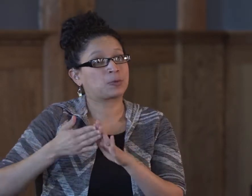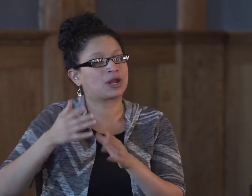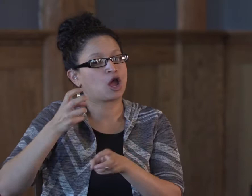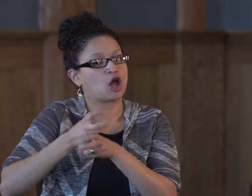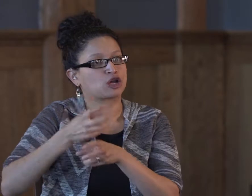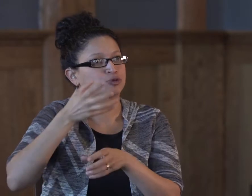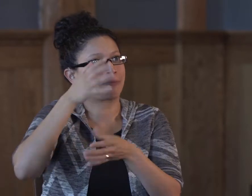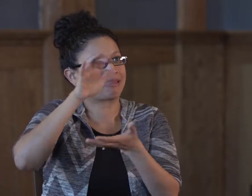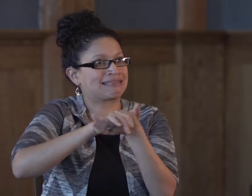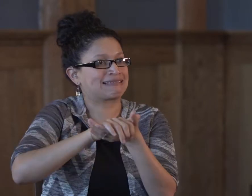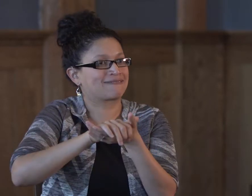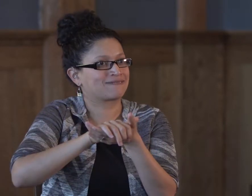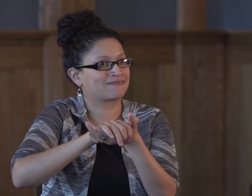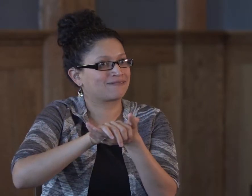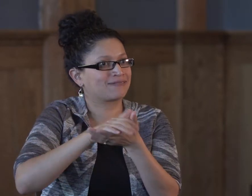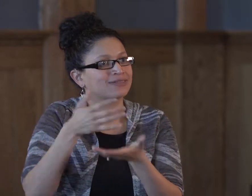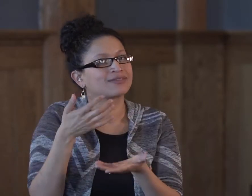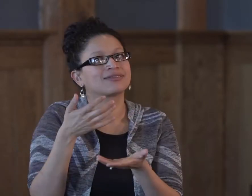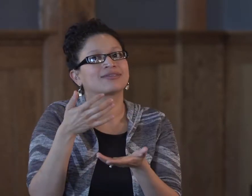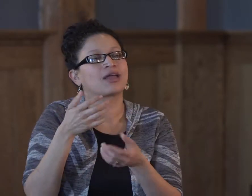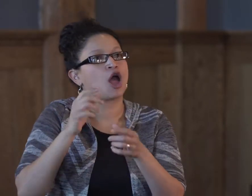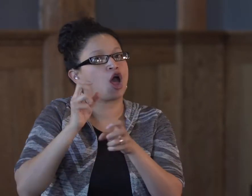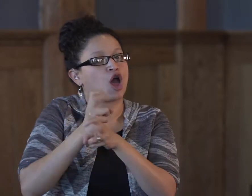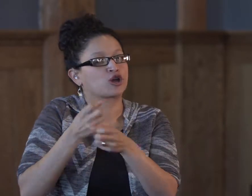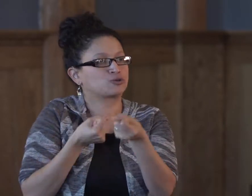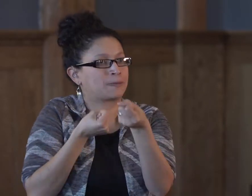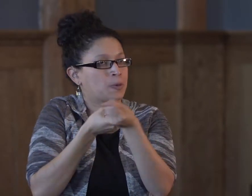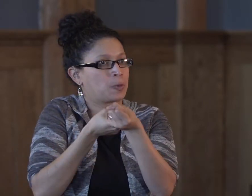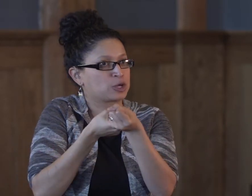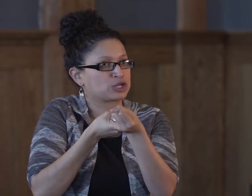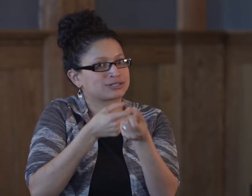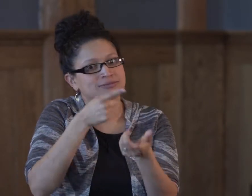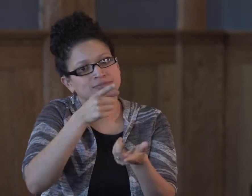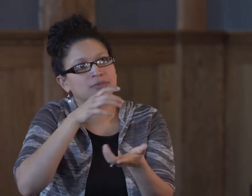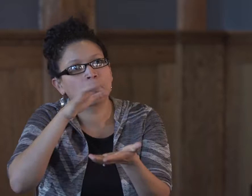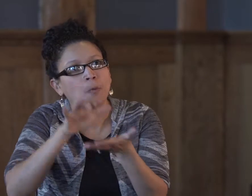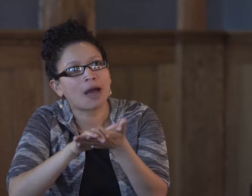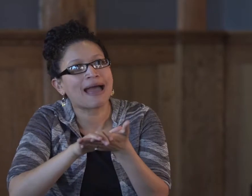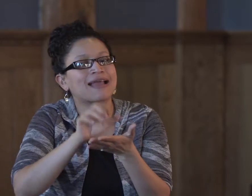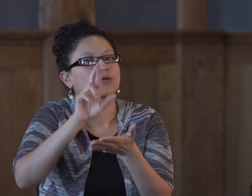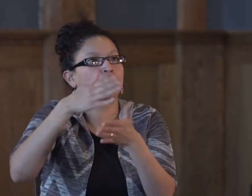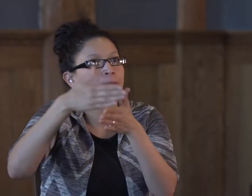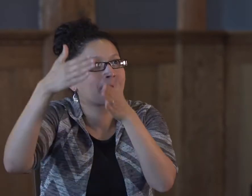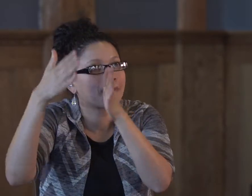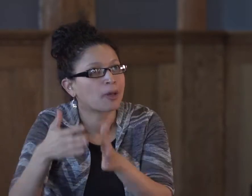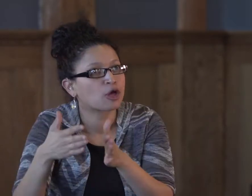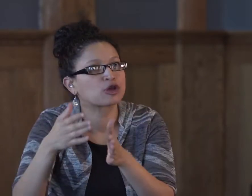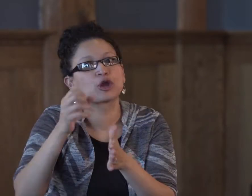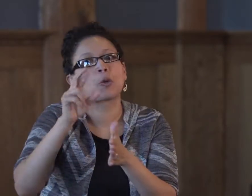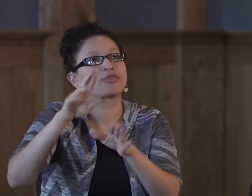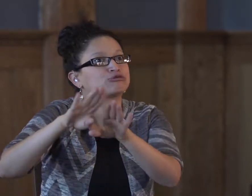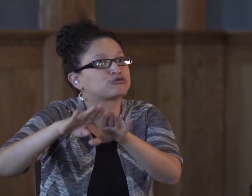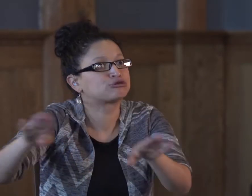themselves, and the community is maybe not trusting that individual or not trusting their